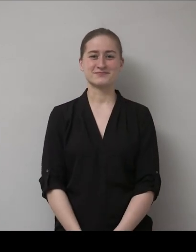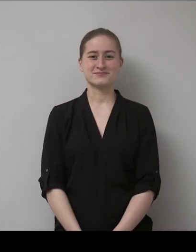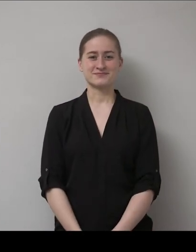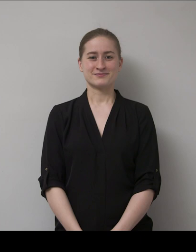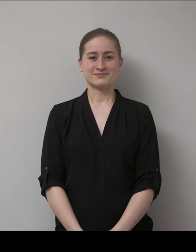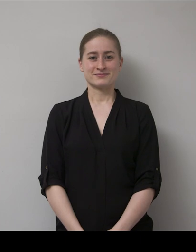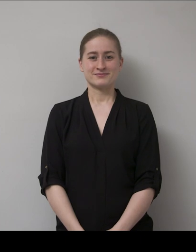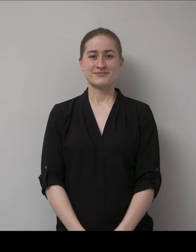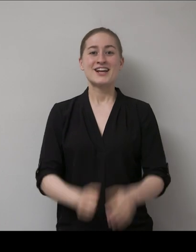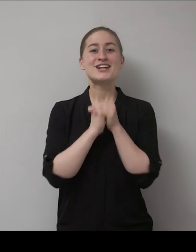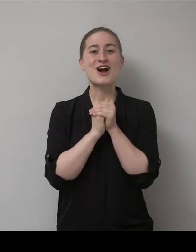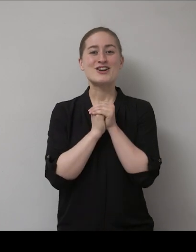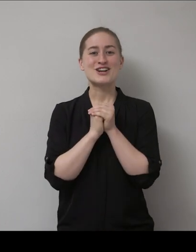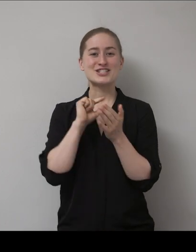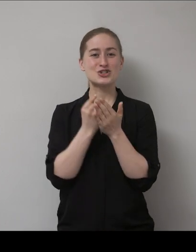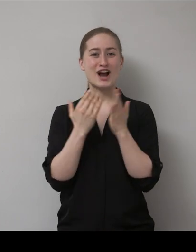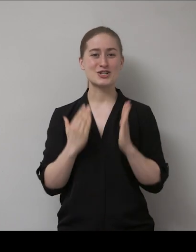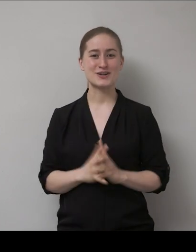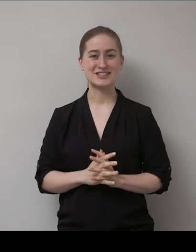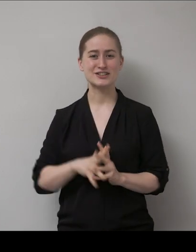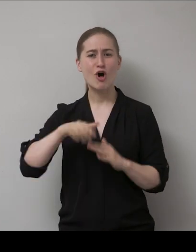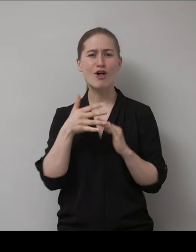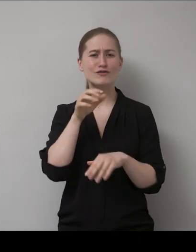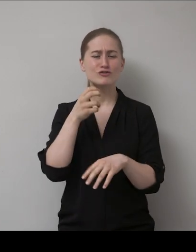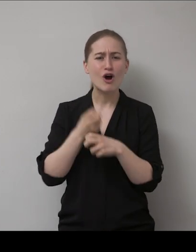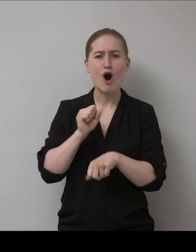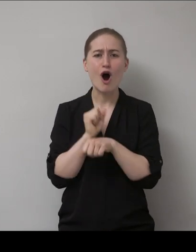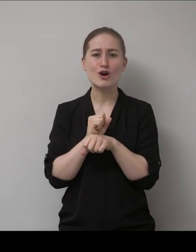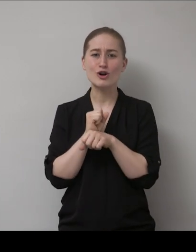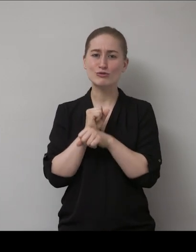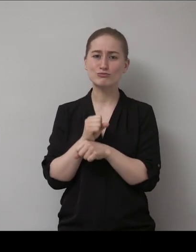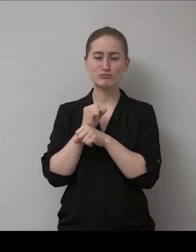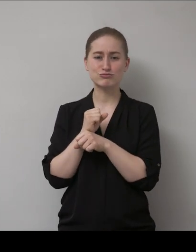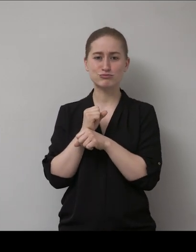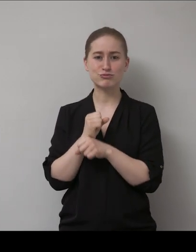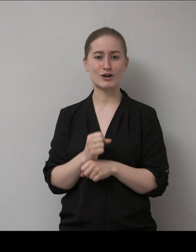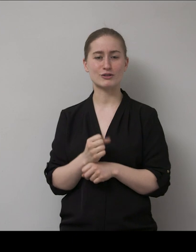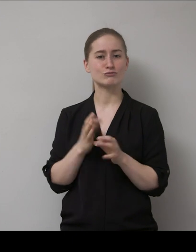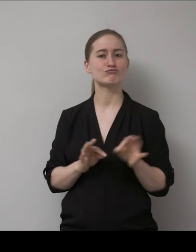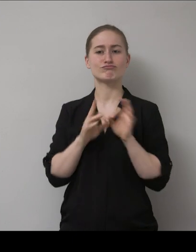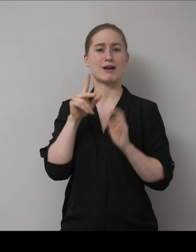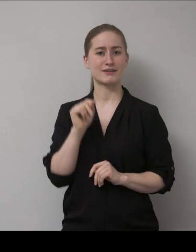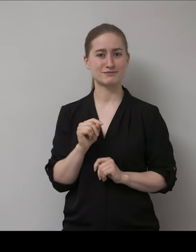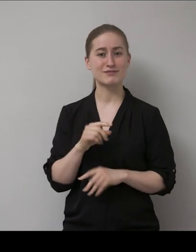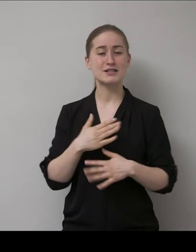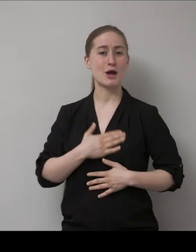Congratulations, graduates. All of your hard work has paid off. It's been a pleasure to work with you over the previous years,